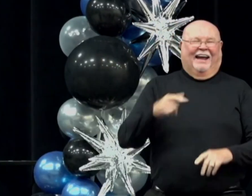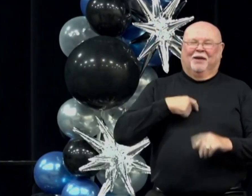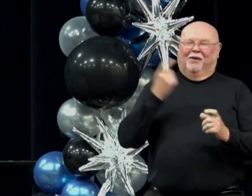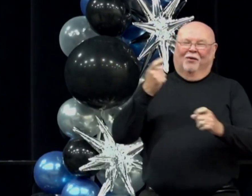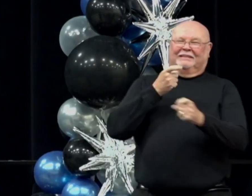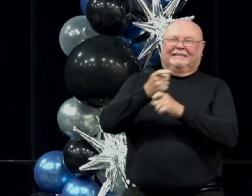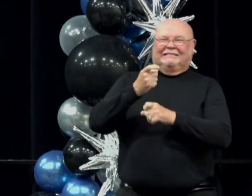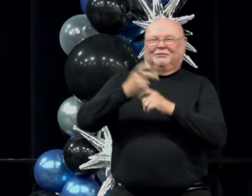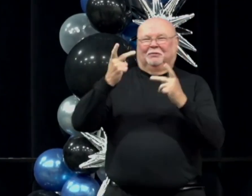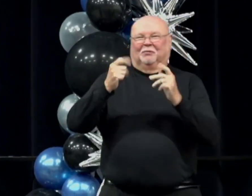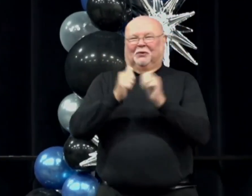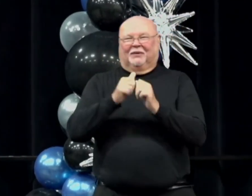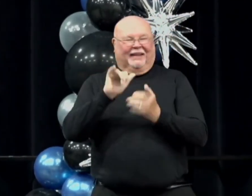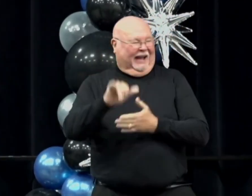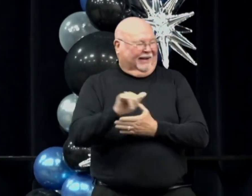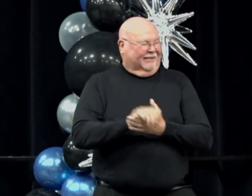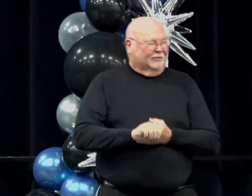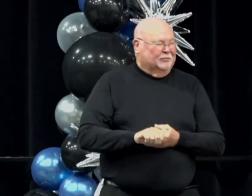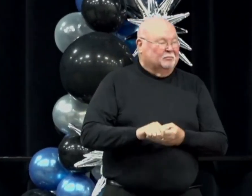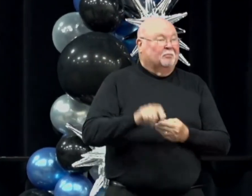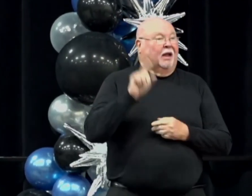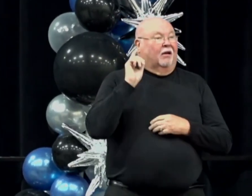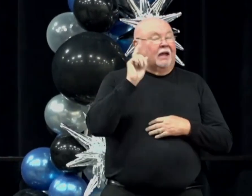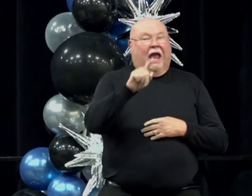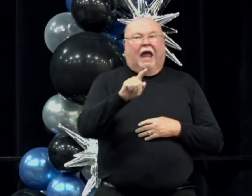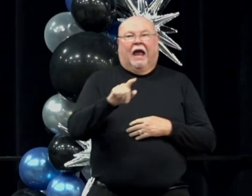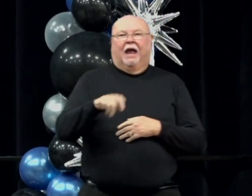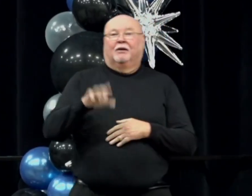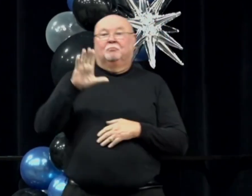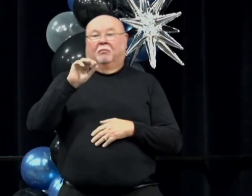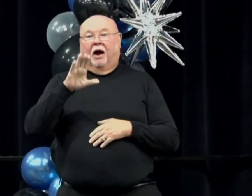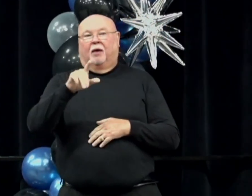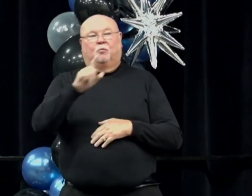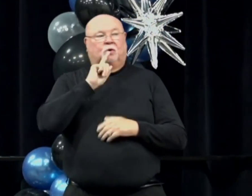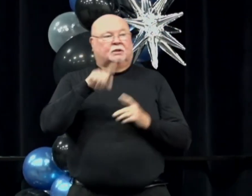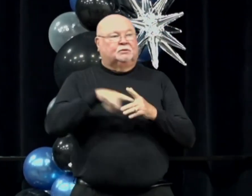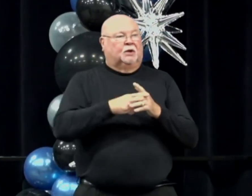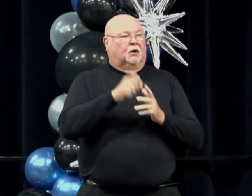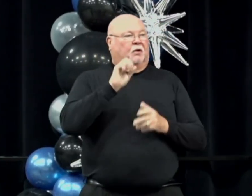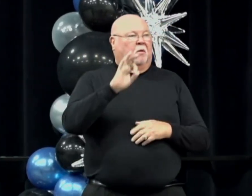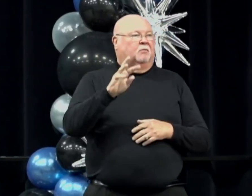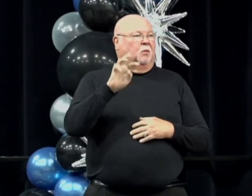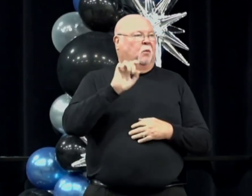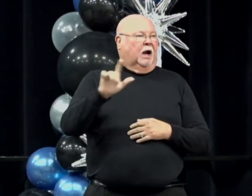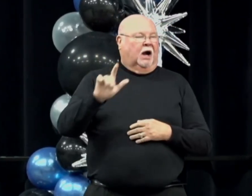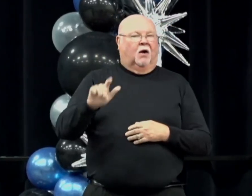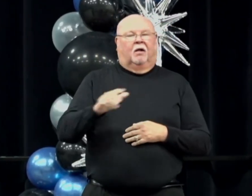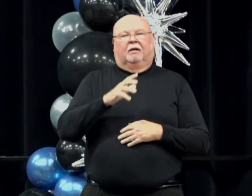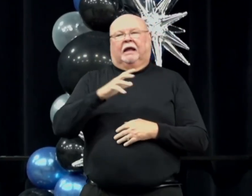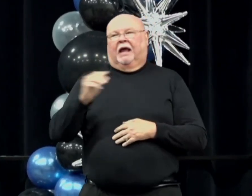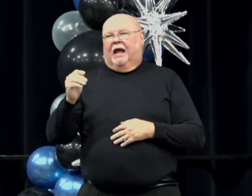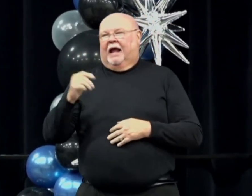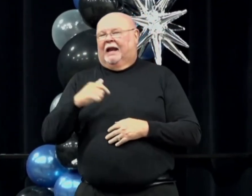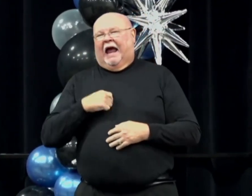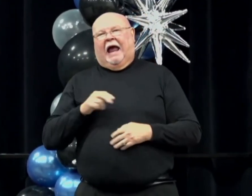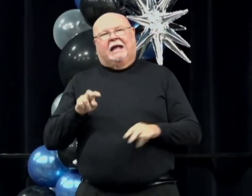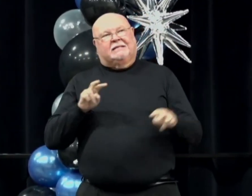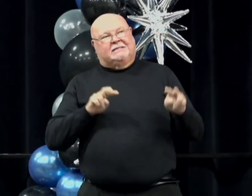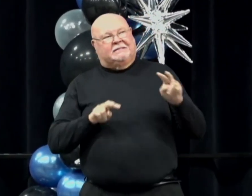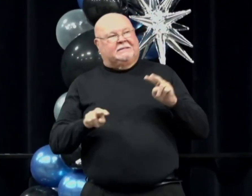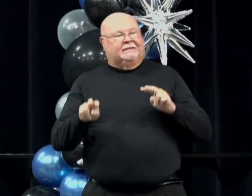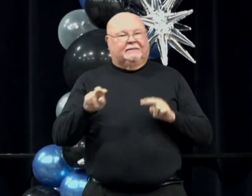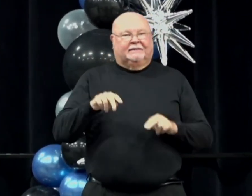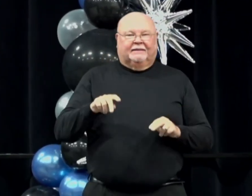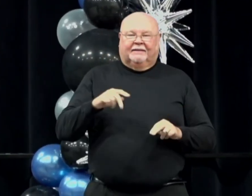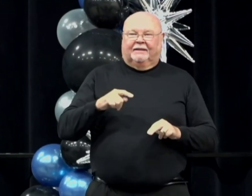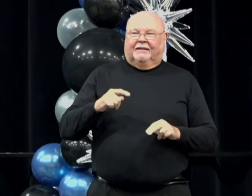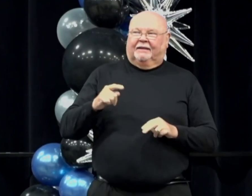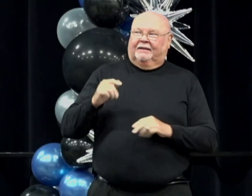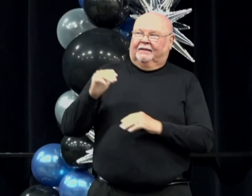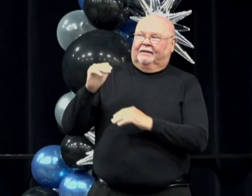I’m always teasing people with that. So now Bob really started off well and I was thinking,